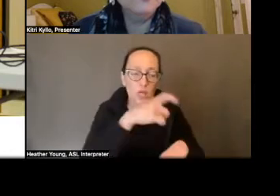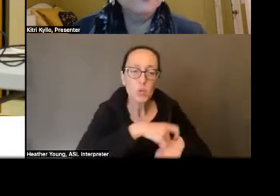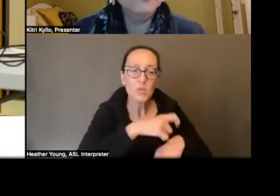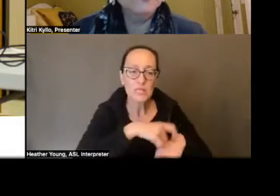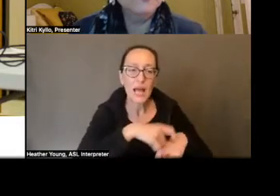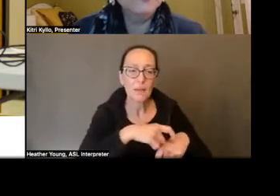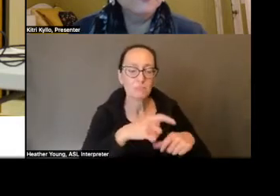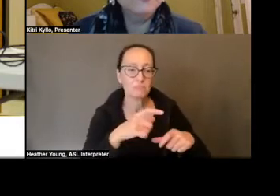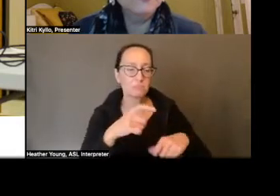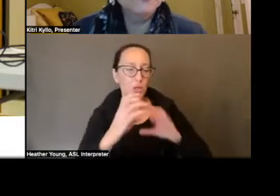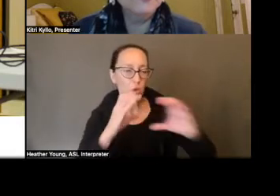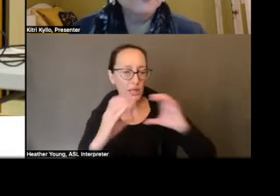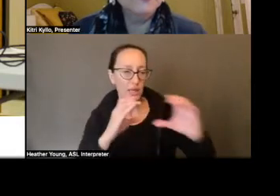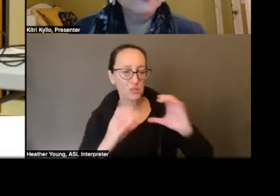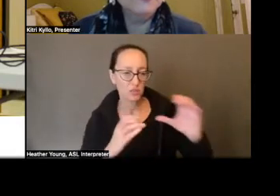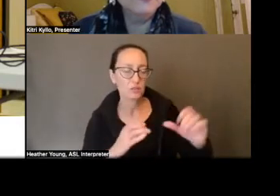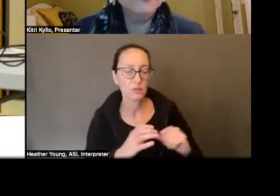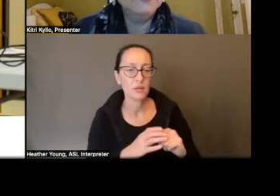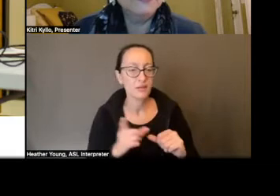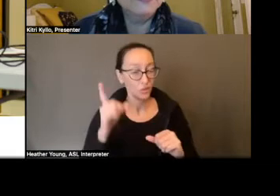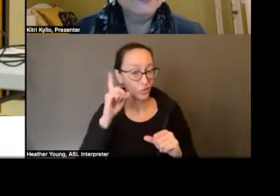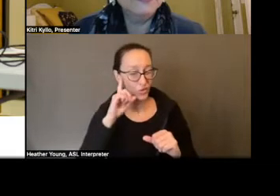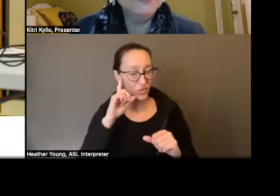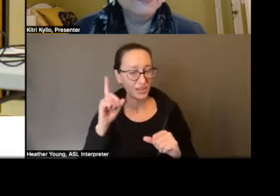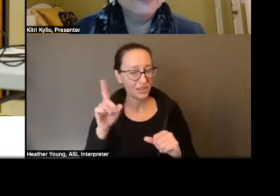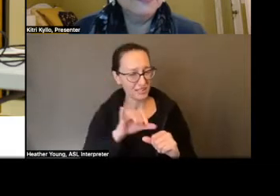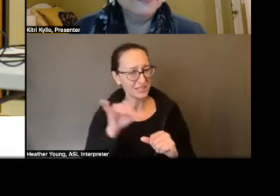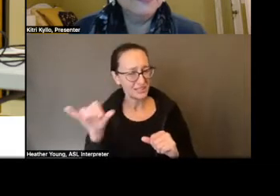You may think this sounds very similar to visual phonics